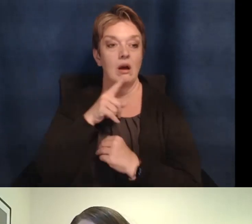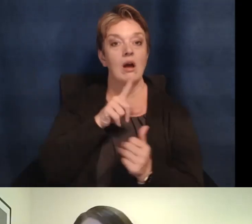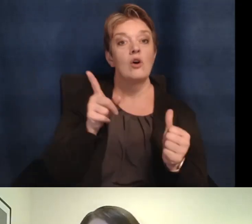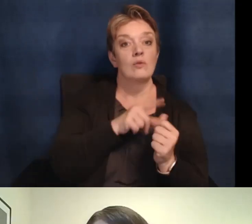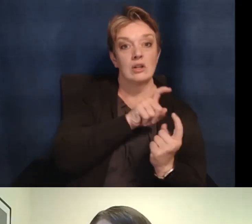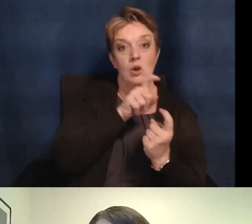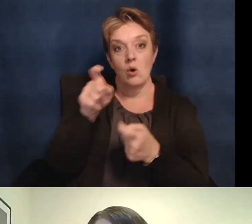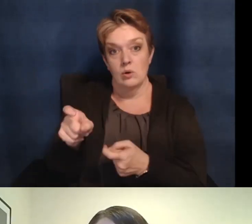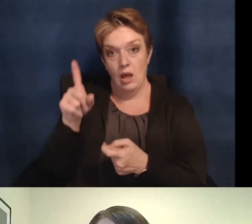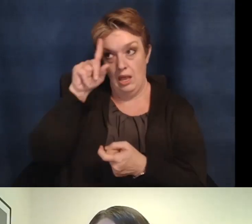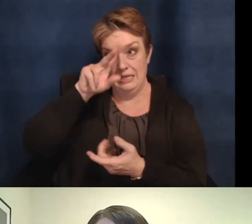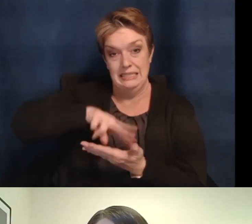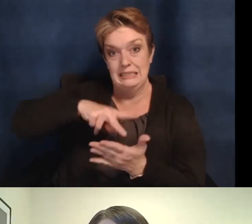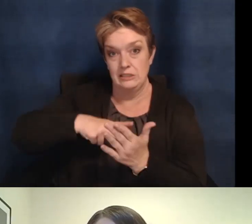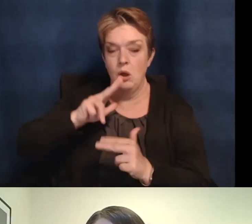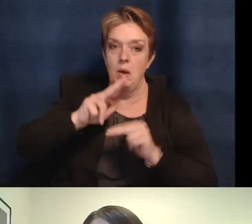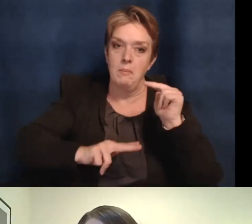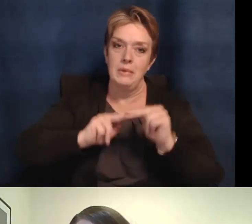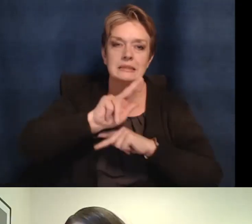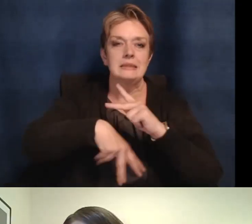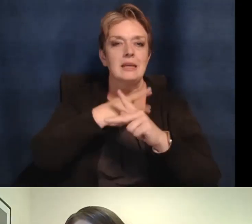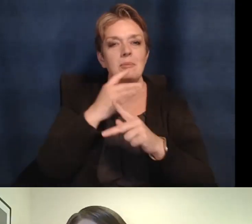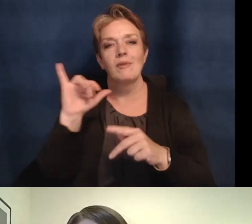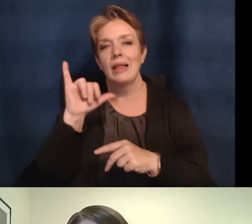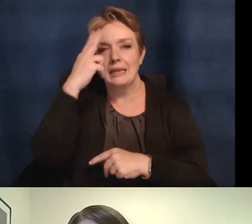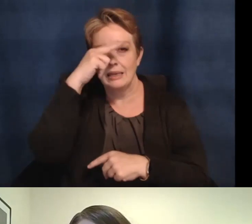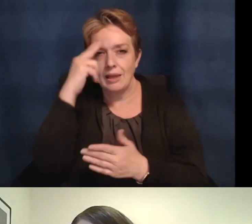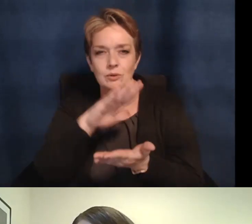maybe building some kind of Catholic school or something along those lines.